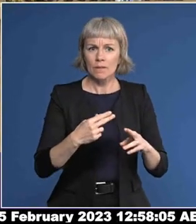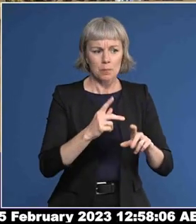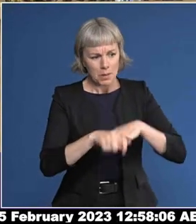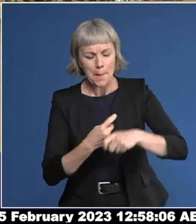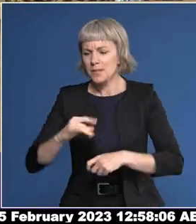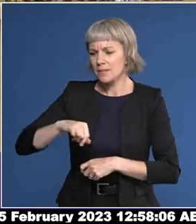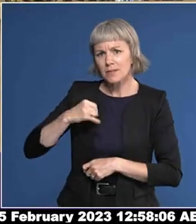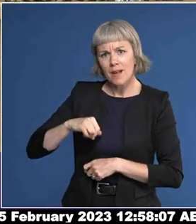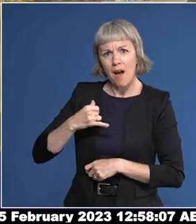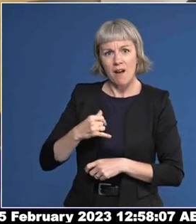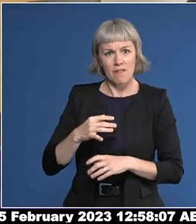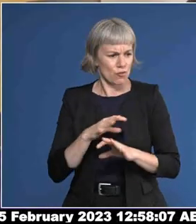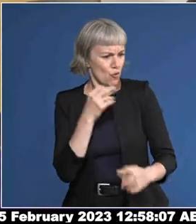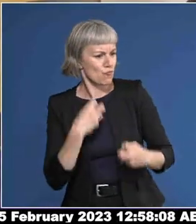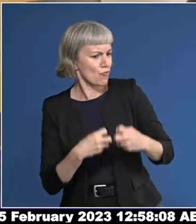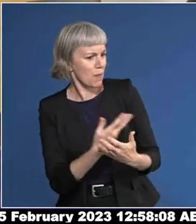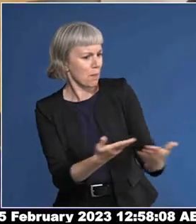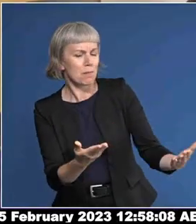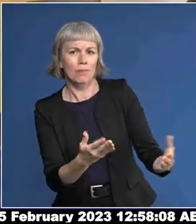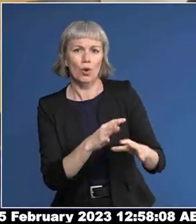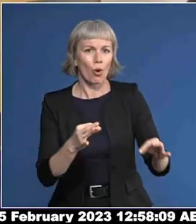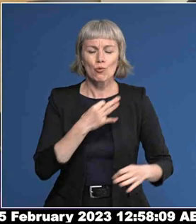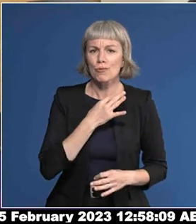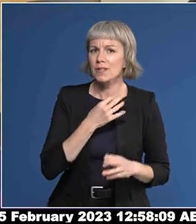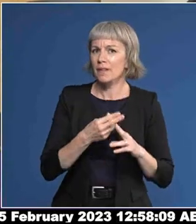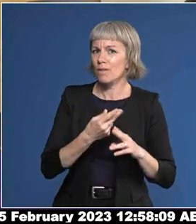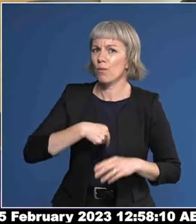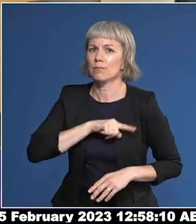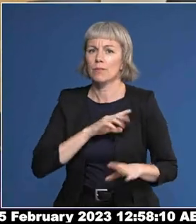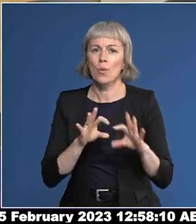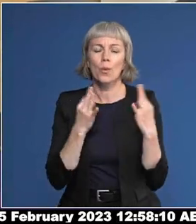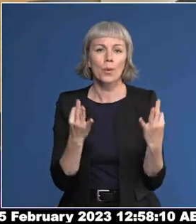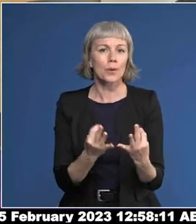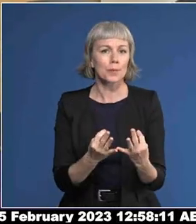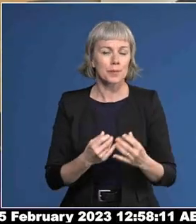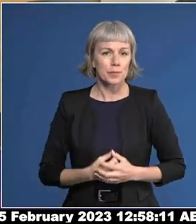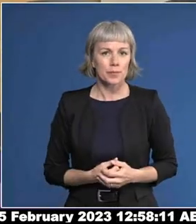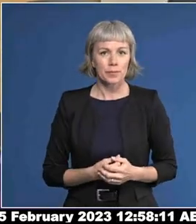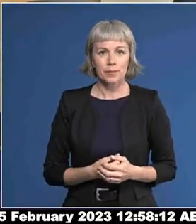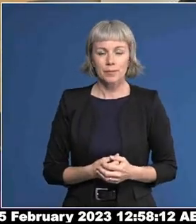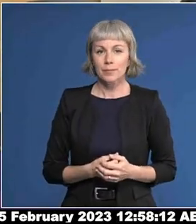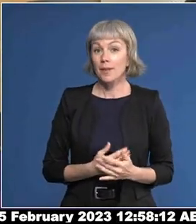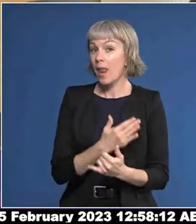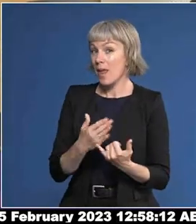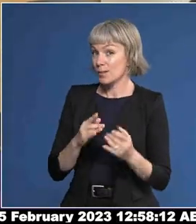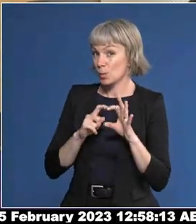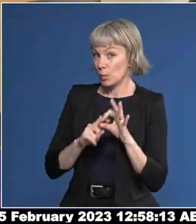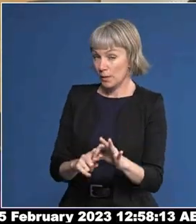Last one on legislation, and I'm mostly focusing on national rather than - say, in Tasmania, I know there's particular obligations.